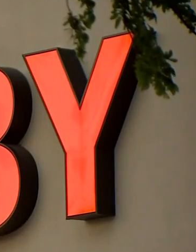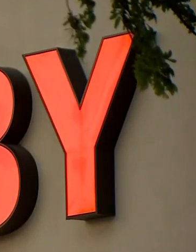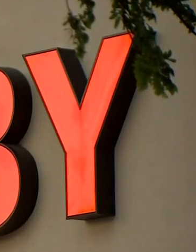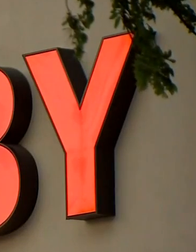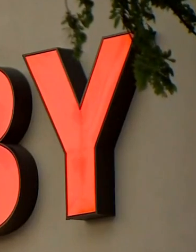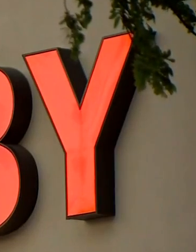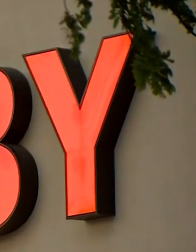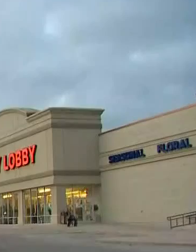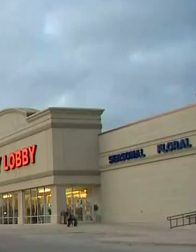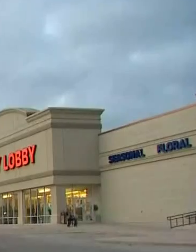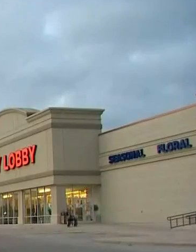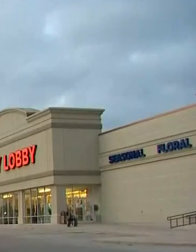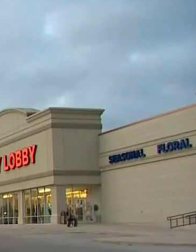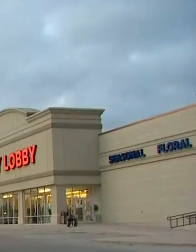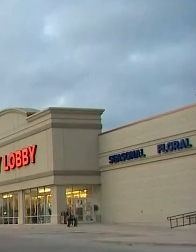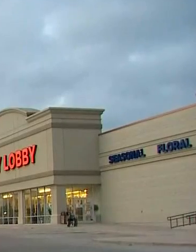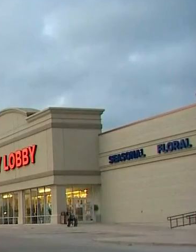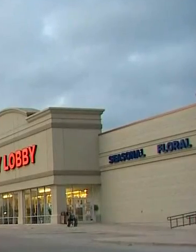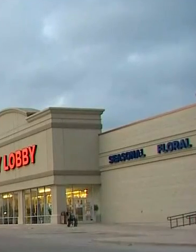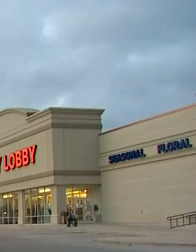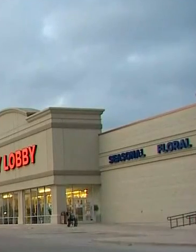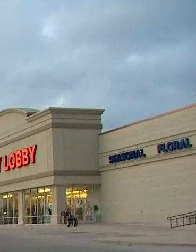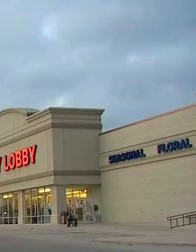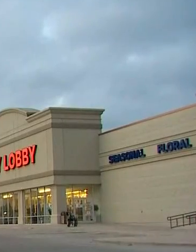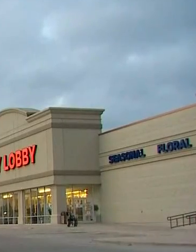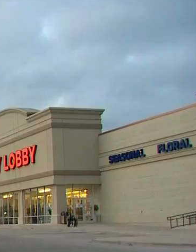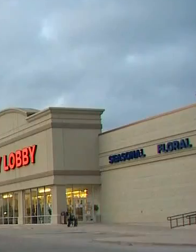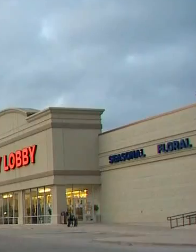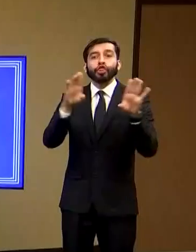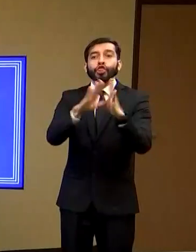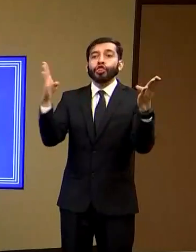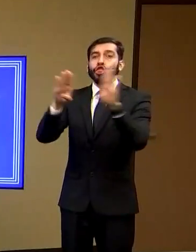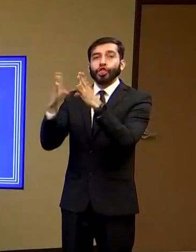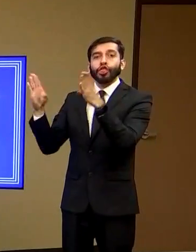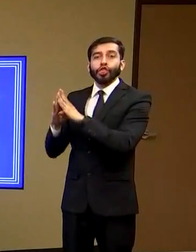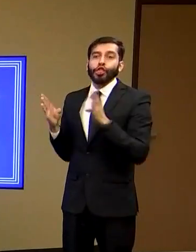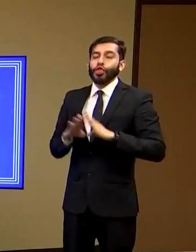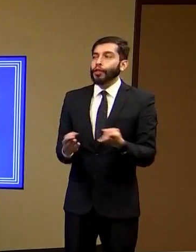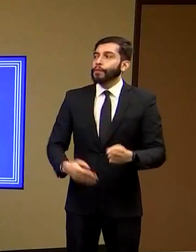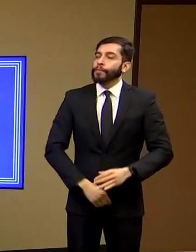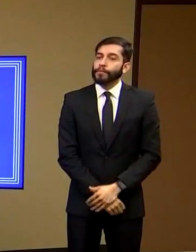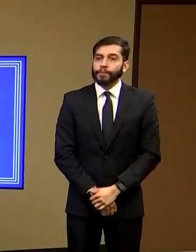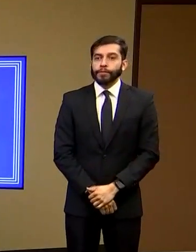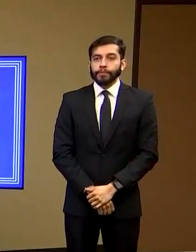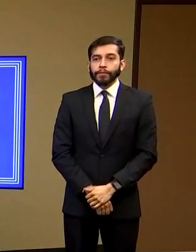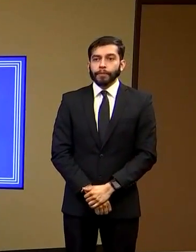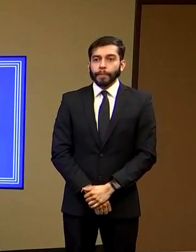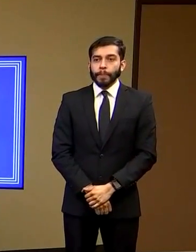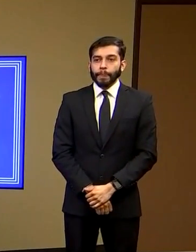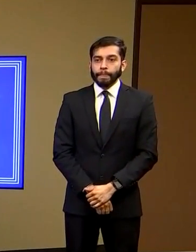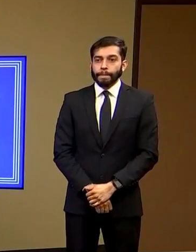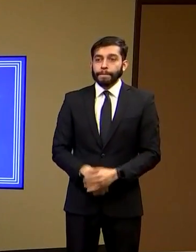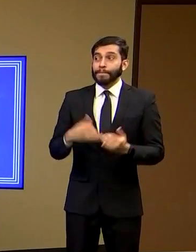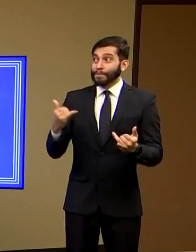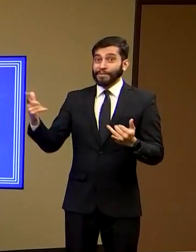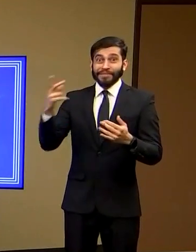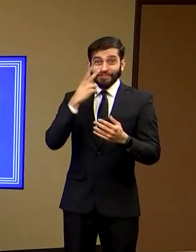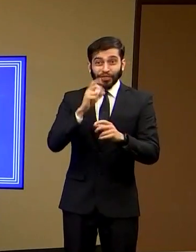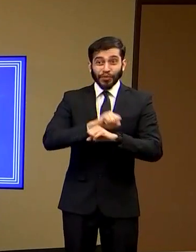THIS EVENING AND OF NOT HEARD THIS EVENING AND OF NOT HEARD BACK. BACK. BACK. THEY BACK. THEY WERE BACK. THEY WERE SELF BACK. THEY WERE SELF DESCRIBED BACK. THEY WERE SELF DESCRIBED AS THEY WERE SELF DESCRIBED AS THEY WERE SELF DESCRIBED AS ESSENTIAL THEY WERE SELF DESCRIBED AS ESSENTIAL SERVICES THEY WERE SELF DESCRIBED AS ESSENTIAL SERVICES BECAUSE ESSENTIAL SERVICES BECAUSE ESSENTIAL SERVICES BECAUSE PEOPLE ESSENTIAL SERVICES BECAUSE PEOPLE MAKING ESSENTIAL SERVICES BECAUSE PEOPLE MAKING THE ESSENTIAL SERVICES BECAUSE PEOPLE MAKING THE MASKS ESSENTIAL SERVICES BECAUSE PEOPLE MAKING THE MASKS WERE PEOPLE MAKING THE MASKS WERE PEOPLE MAKING THE MASKS WERE BUYING PEOPLE MAKING THE MASKS WERE BUYING THEIR PEOPLE MAKING THE MASKS WERE BUYING THEIR PRODUCTS.